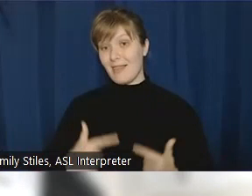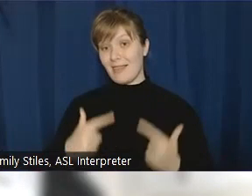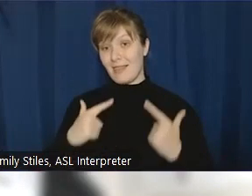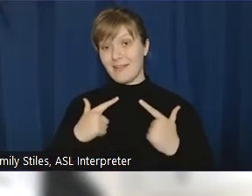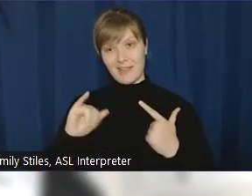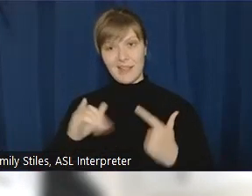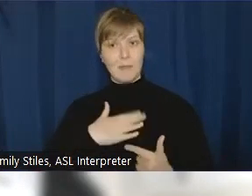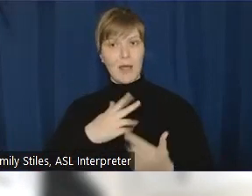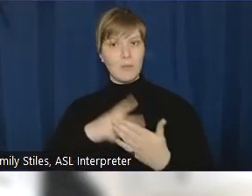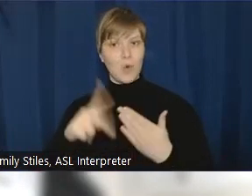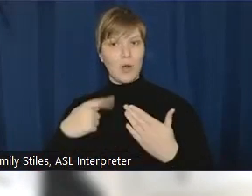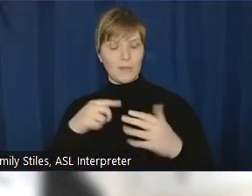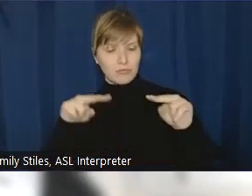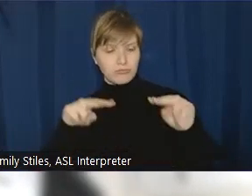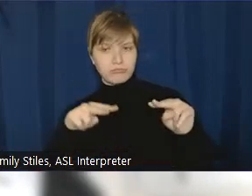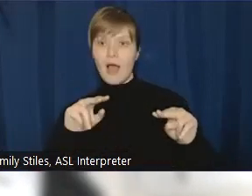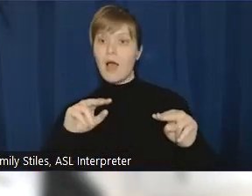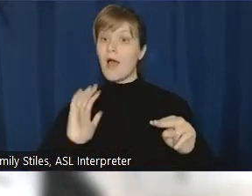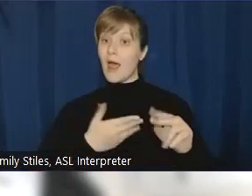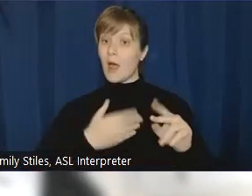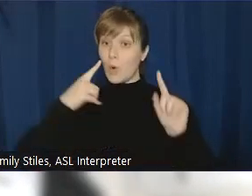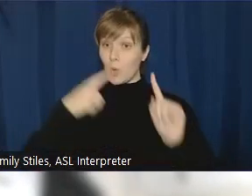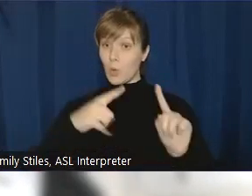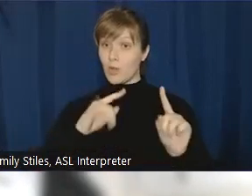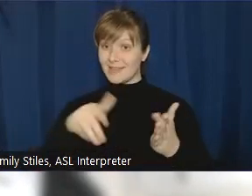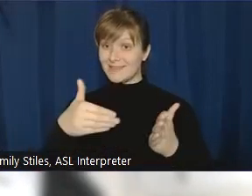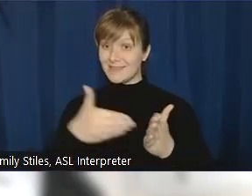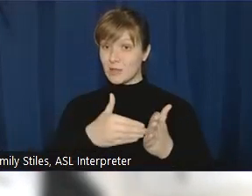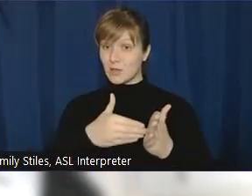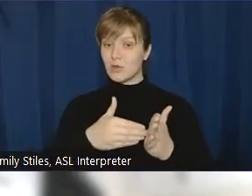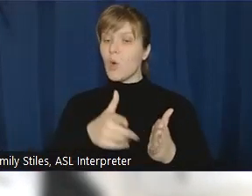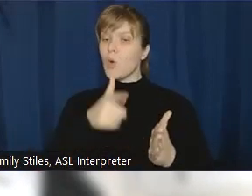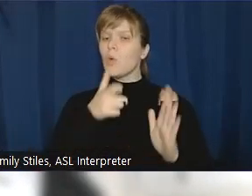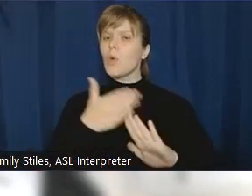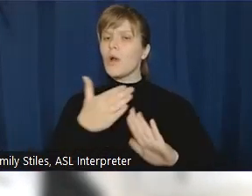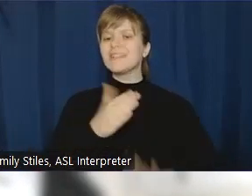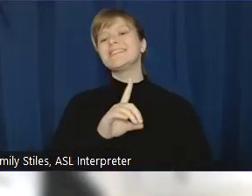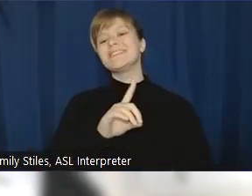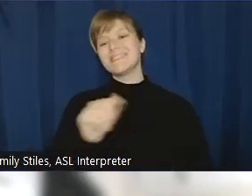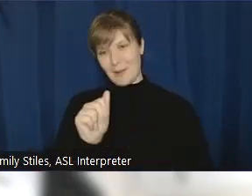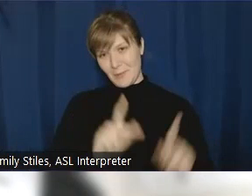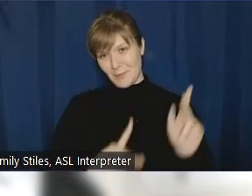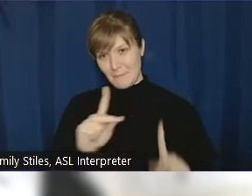The goal of the centers—they are run by people with disabilities for people with disabilities and